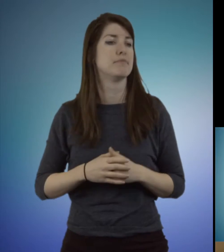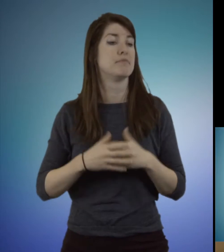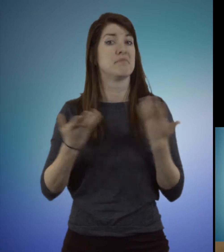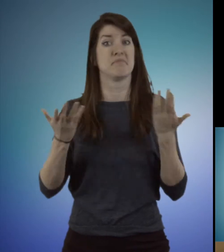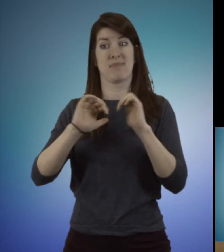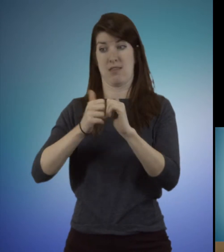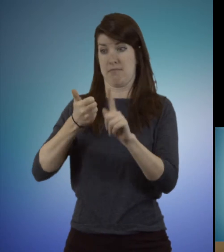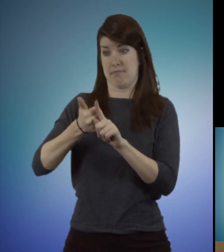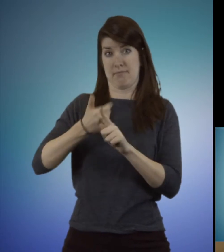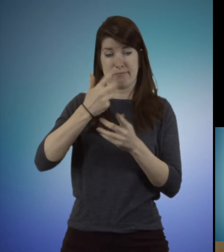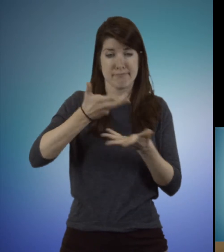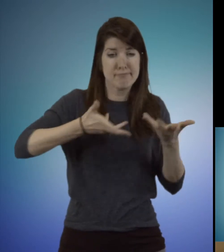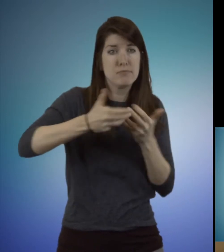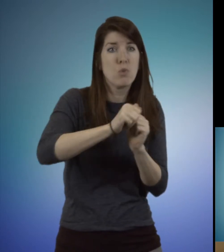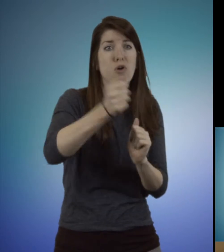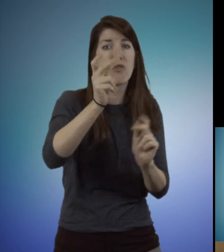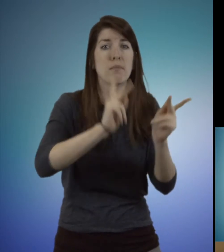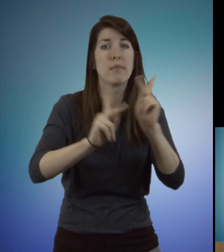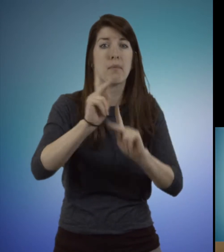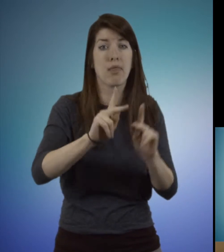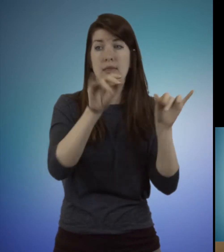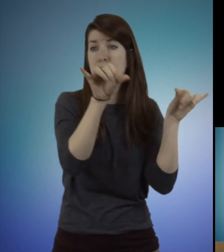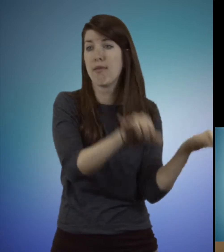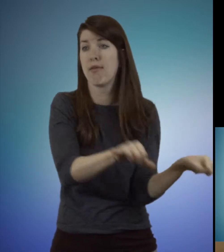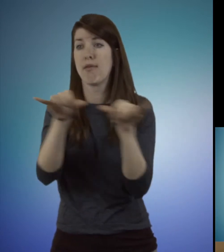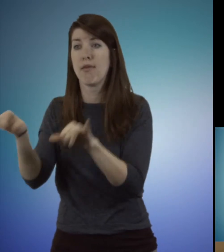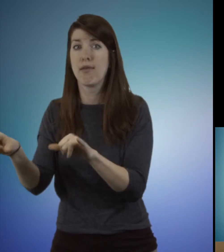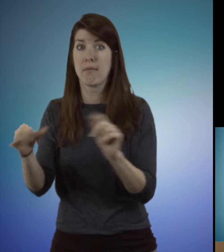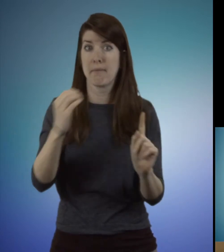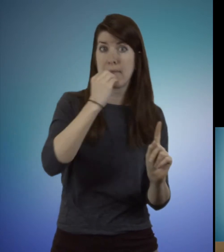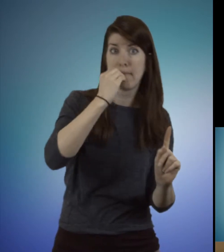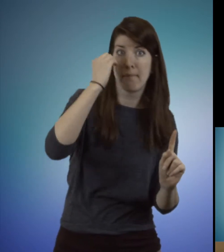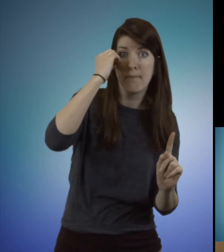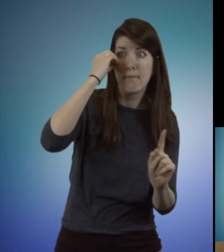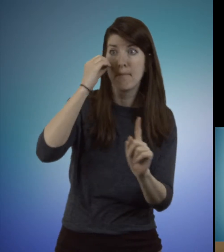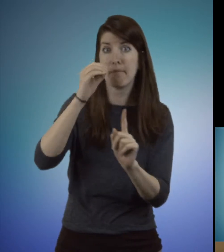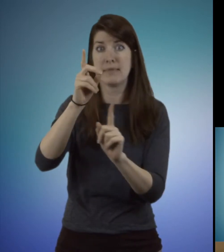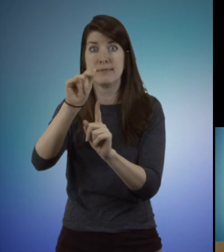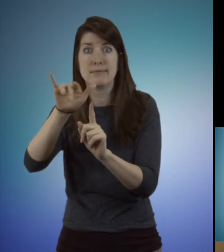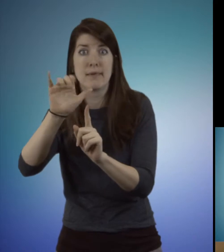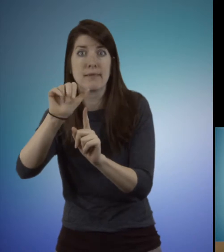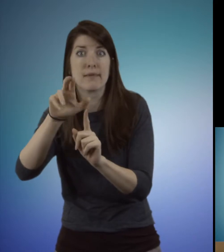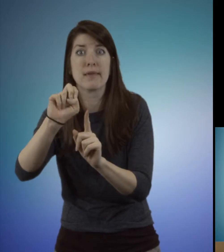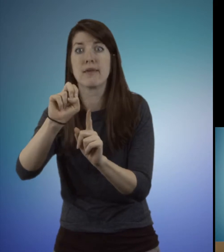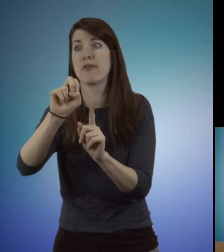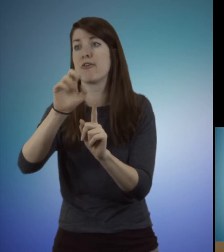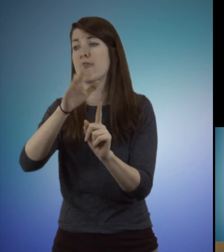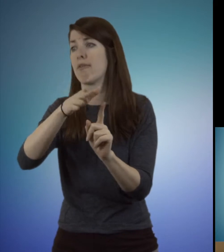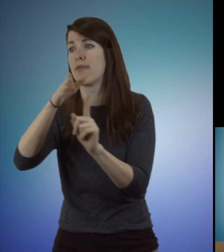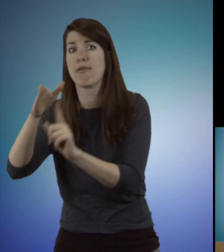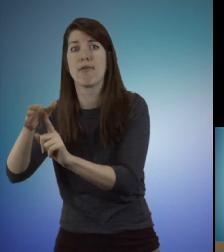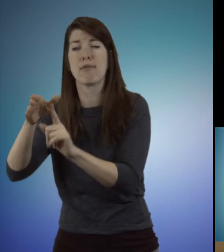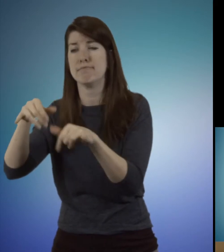Is it the same at home as it is in their daycare or as it is when they interact with same-age peers versus their siblings?